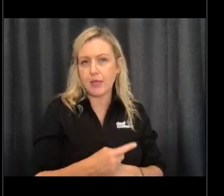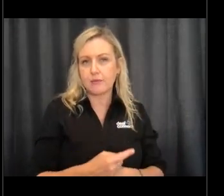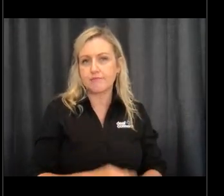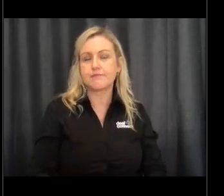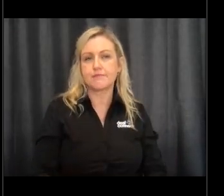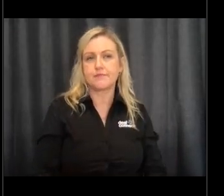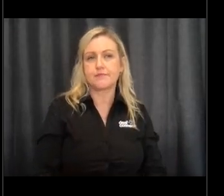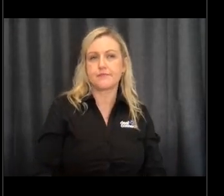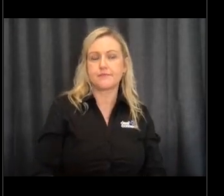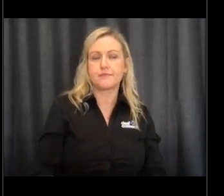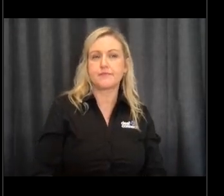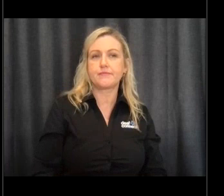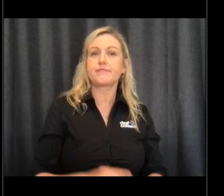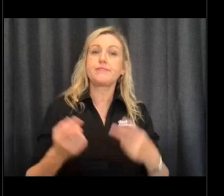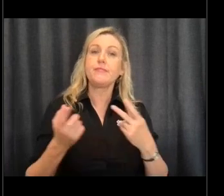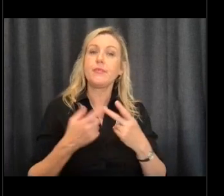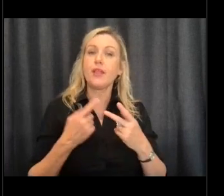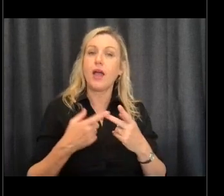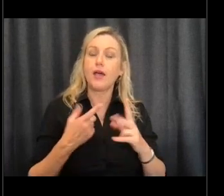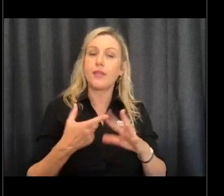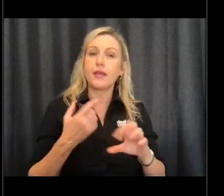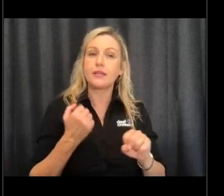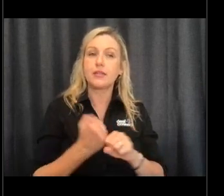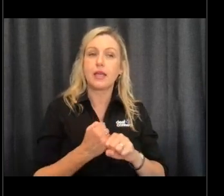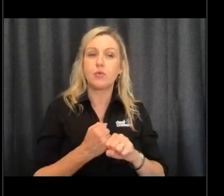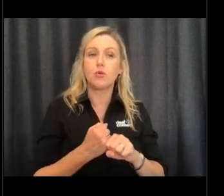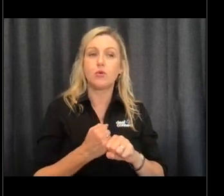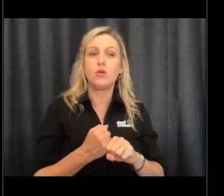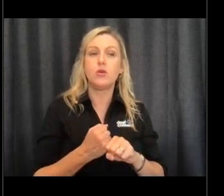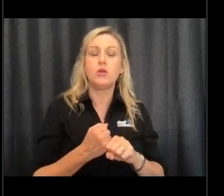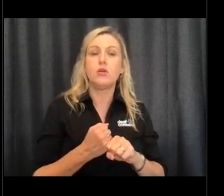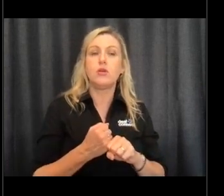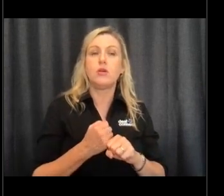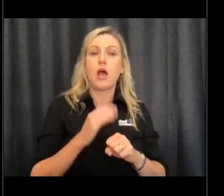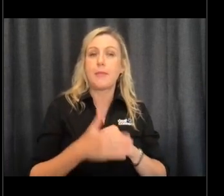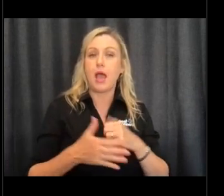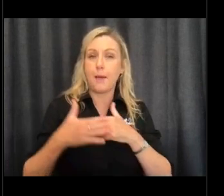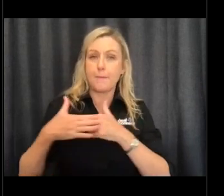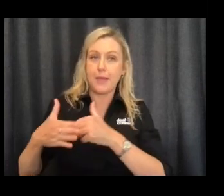The other classic example, the protection, the maintenance, around QLD is classic for